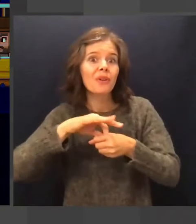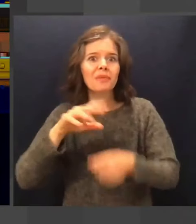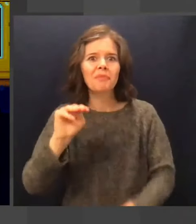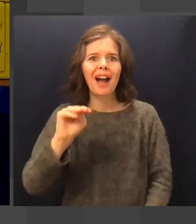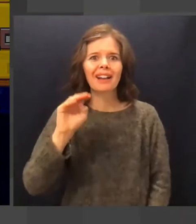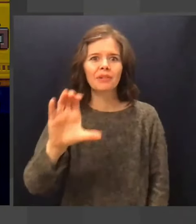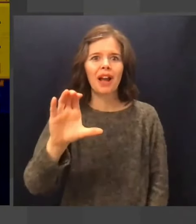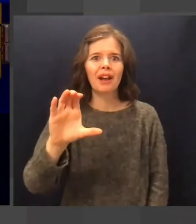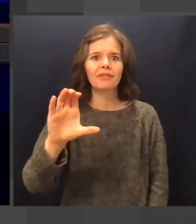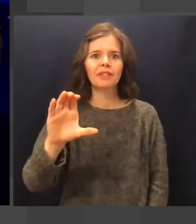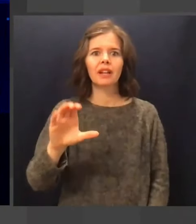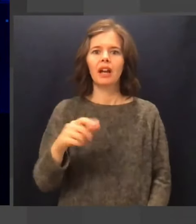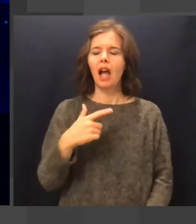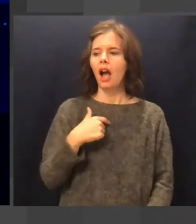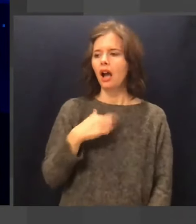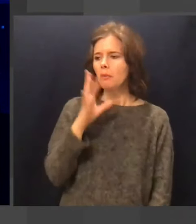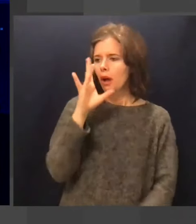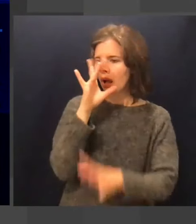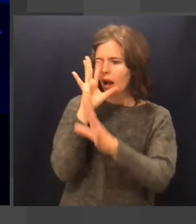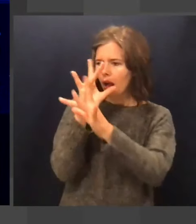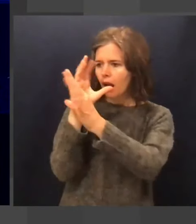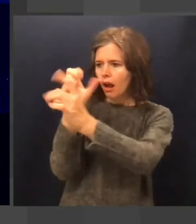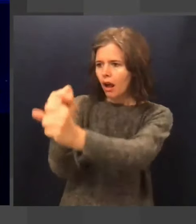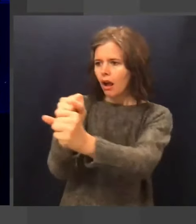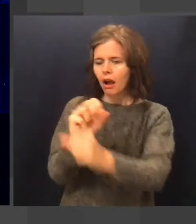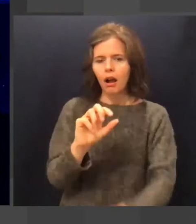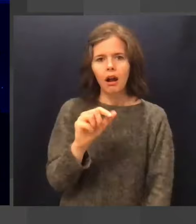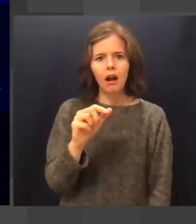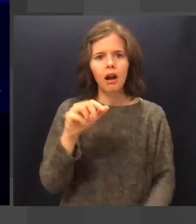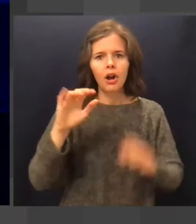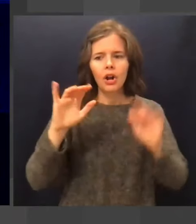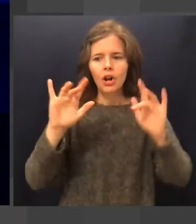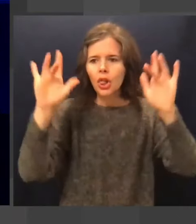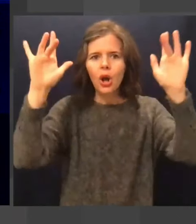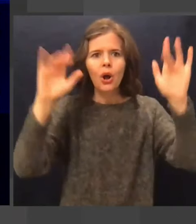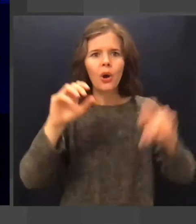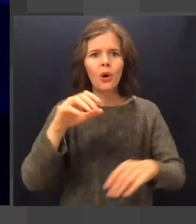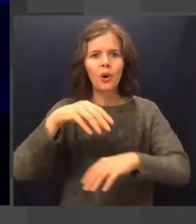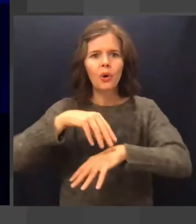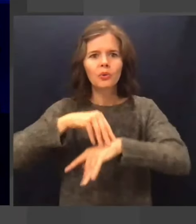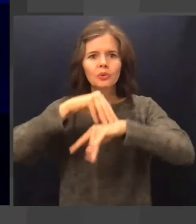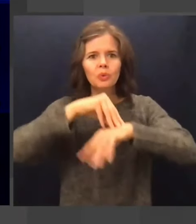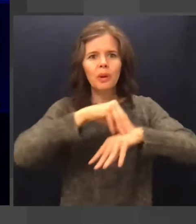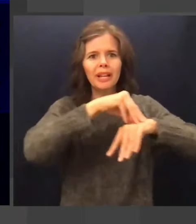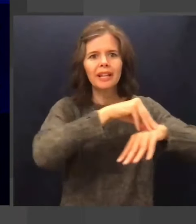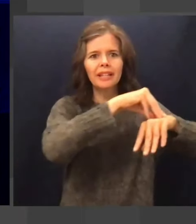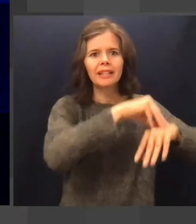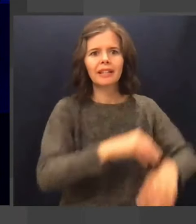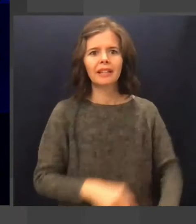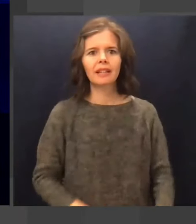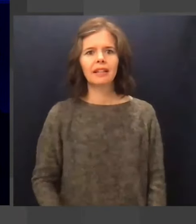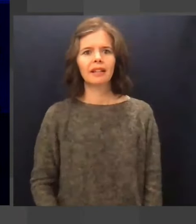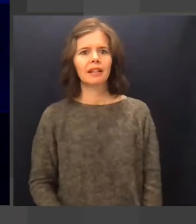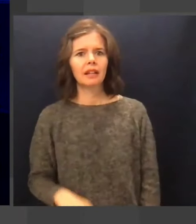CAN'T TALK. MUST ADMIRE GLOWS. AGNES!